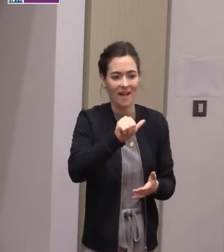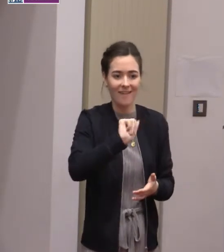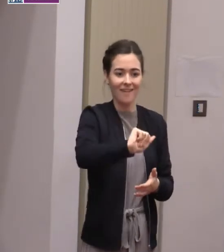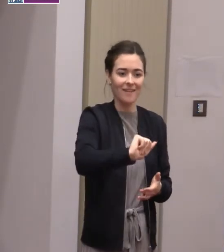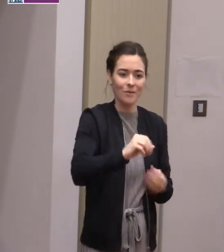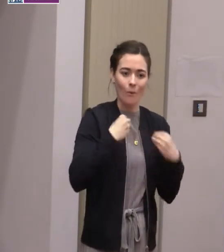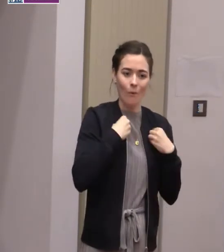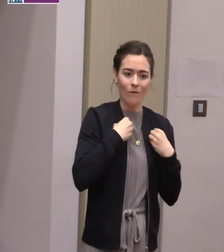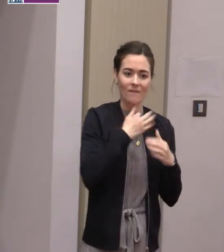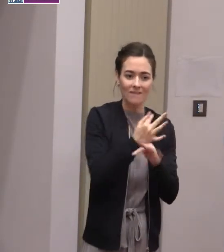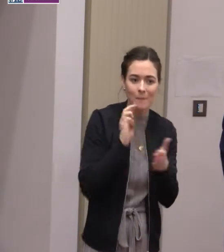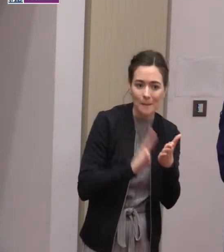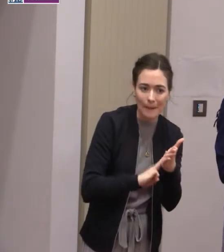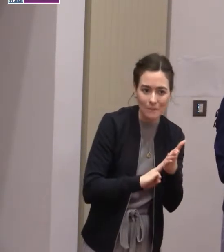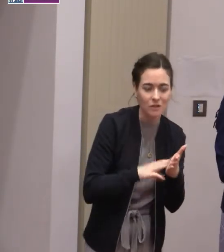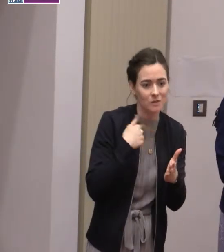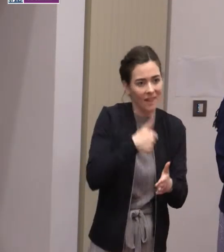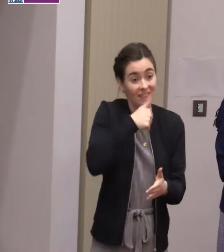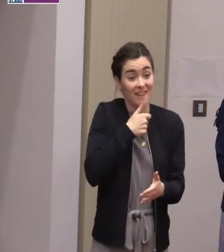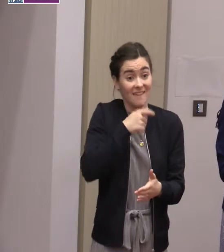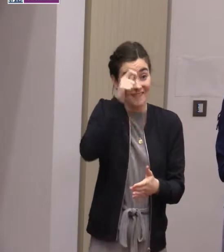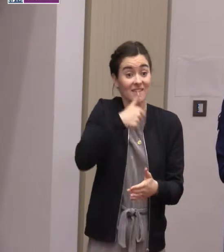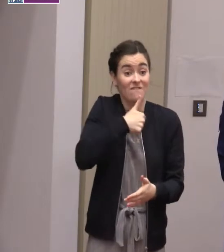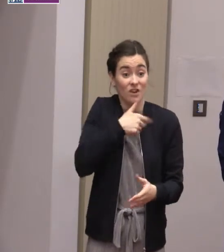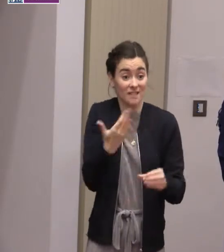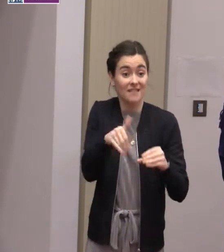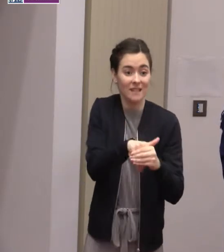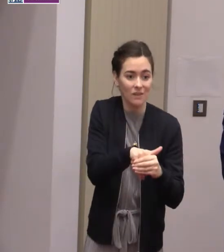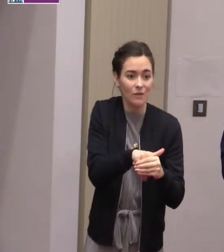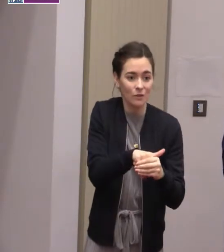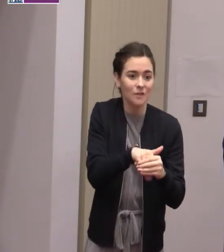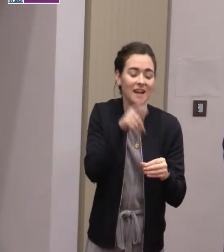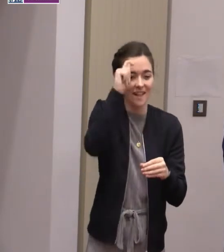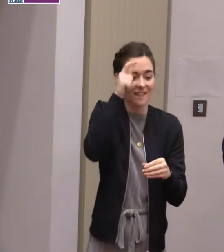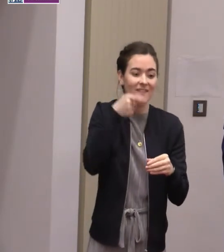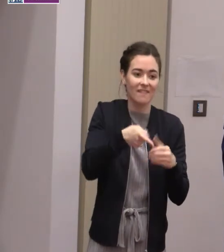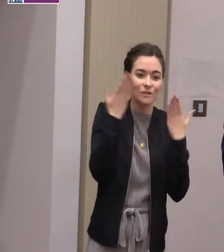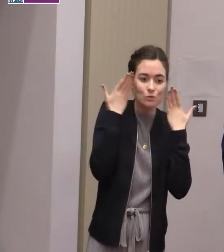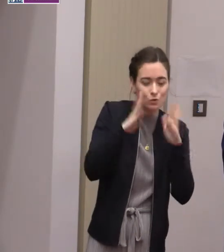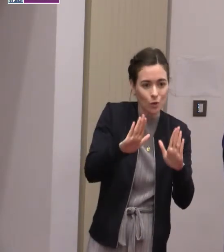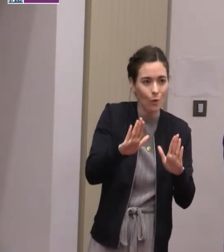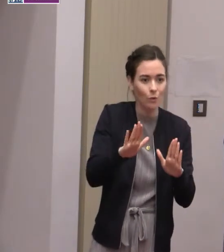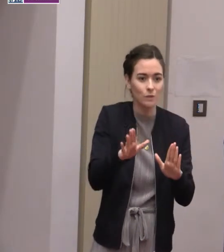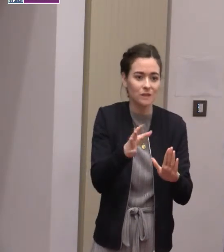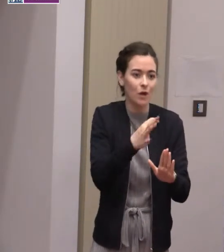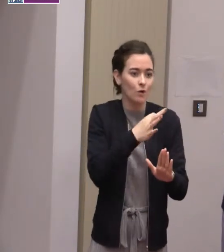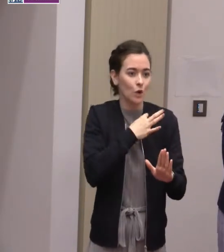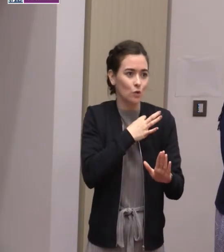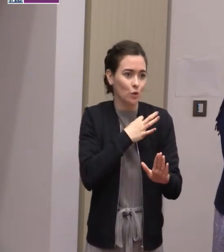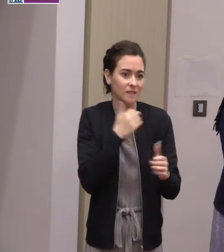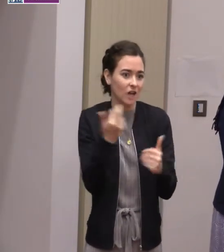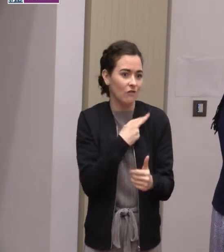That is the first level of inclusion, and this seems to show a good sign.